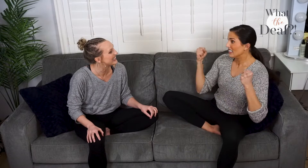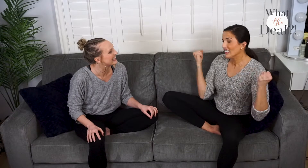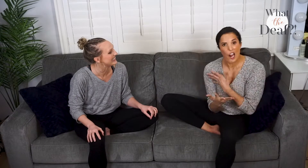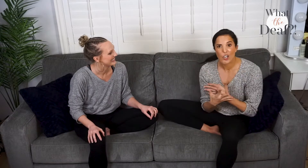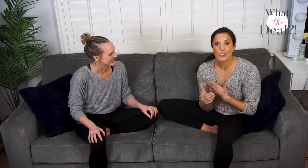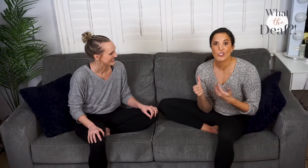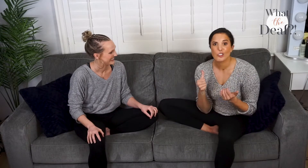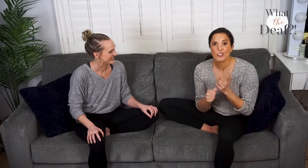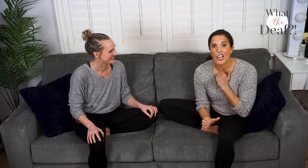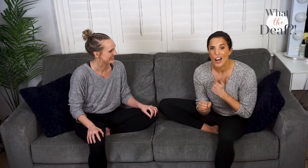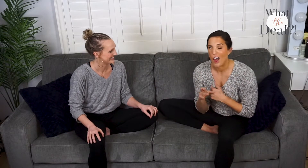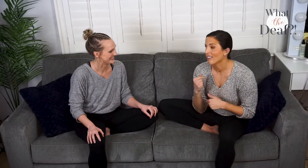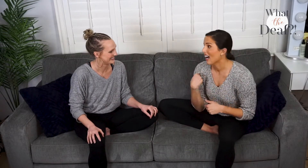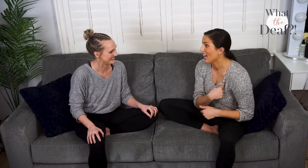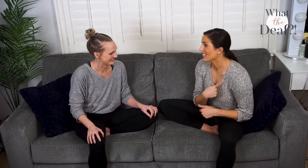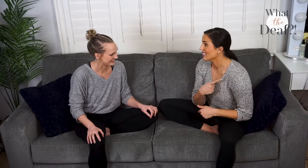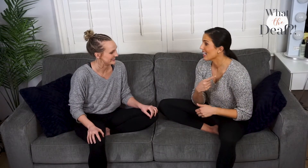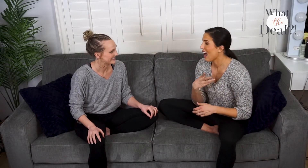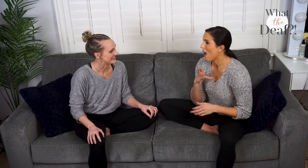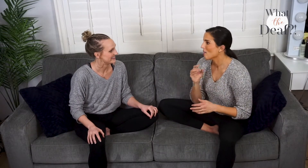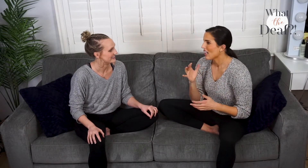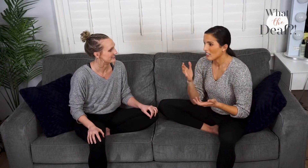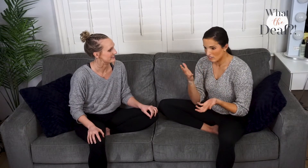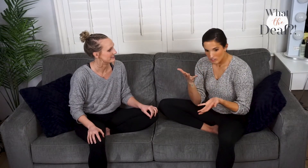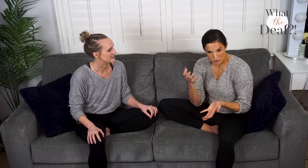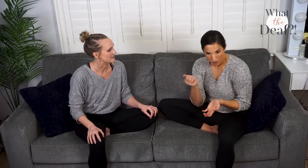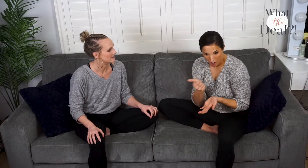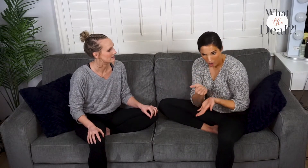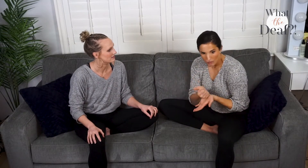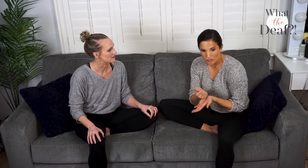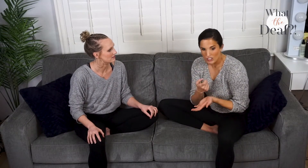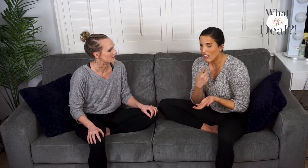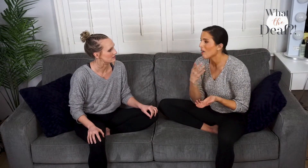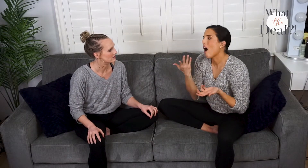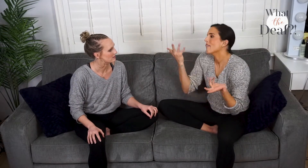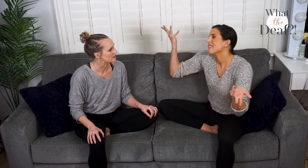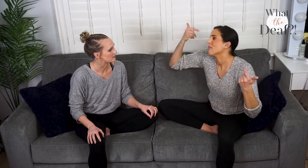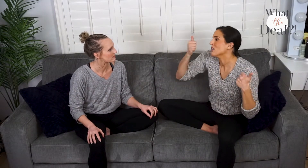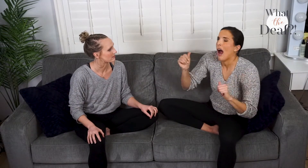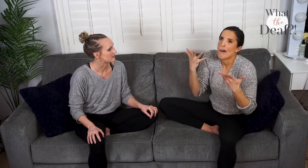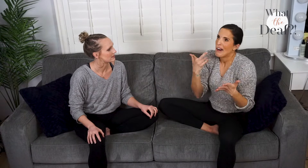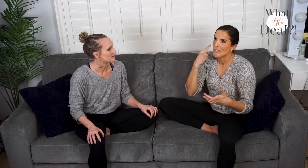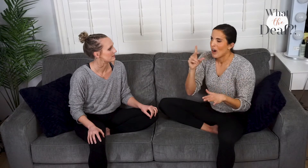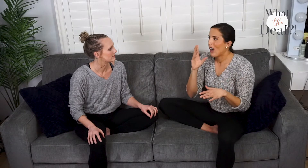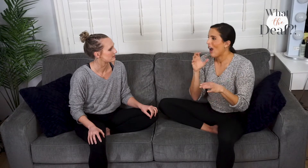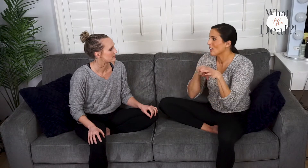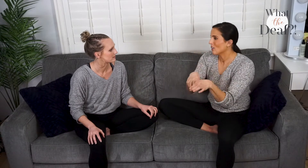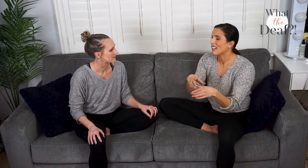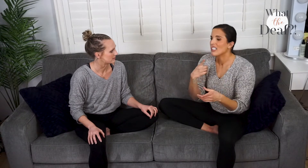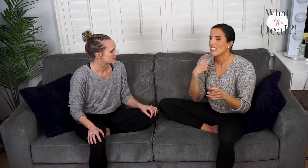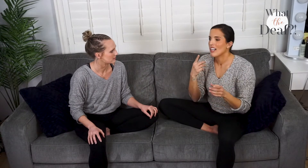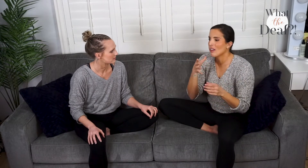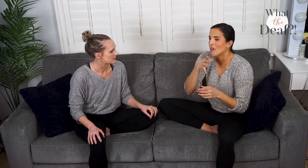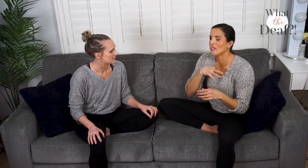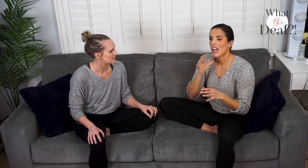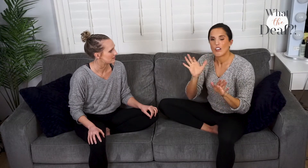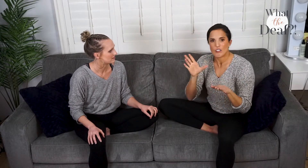scared the shit out of us! And they were like, "Do you want help?" And we were like, "Oh no, it's fine. We're waiting for a tow truck."